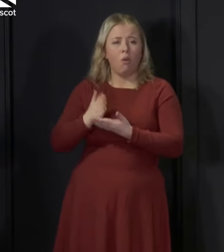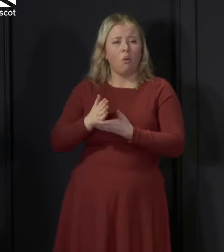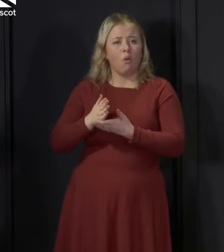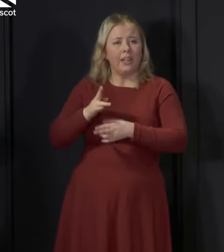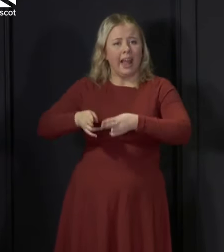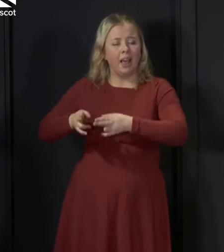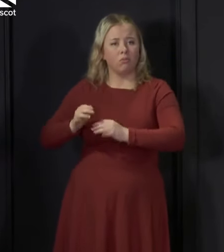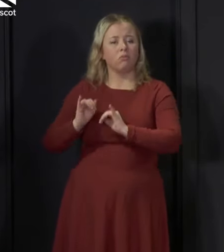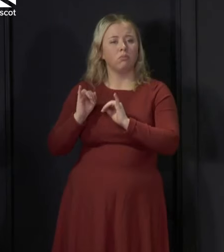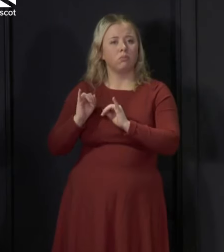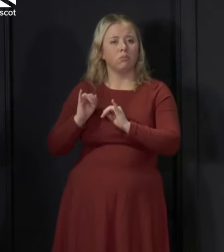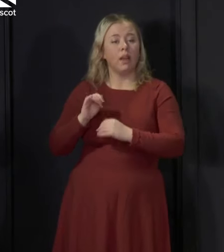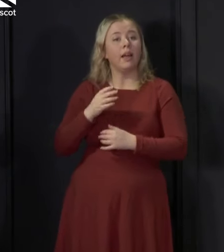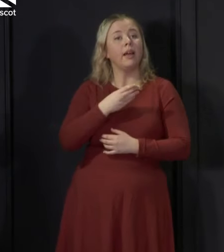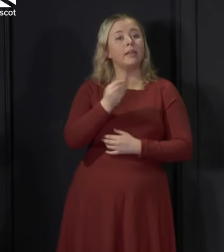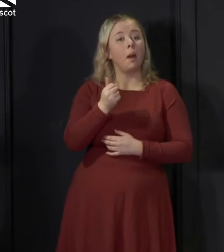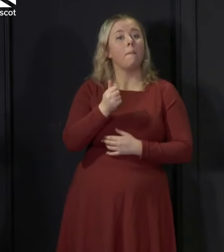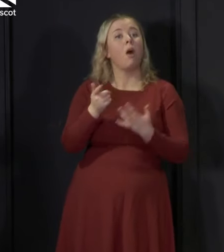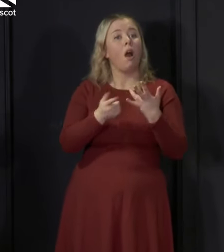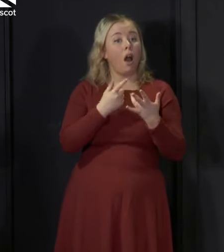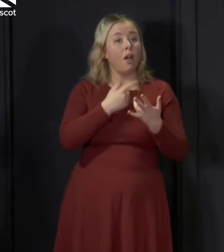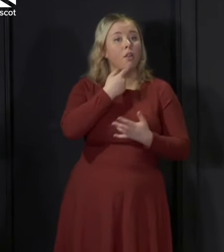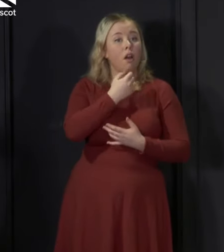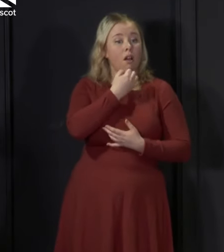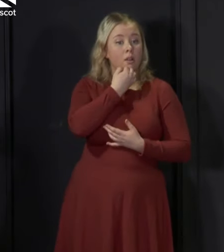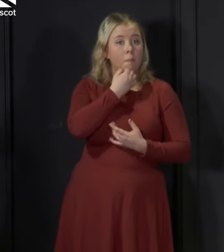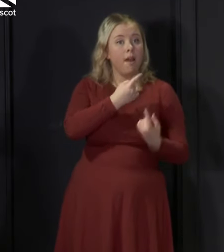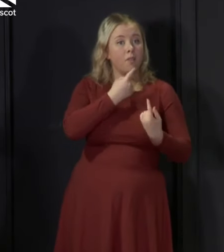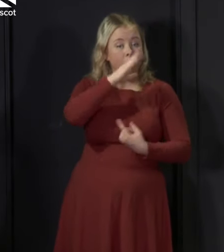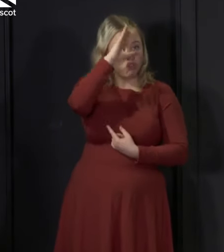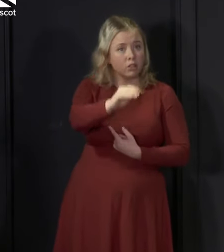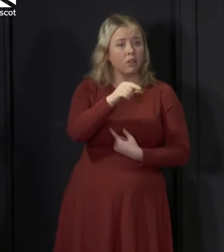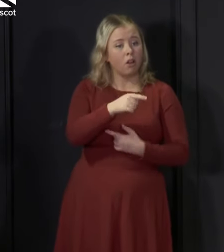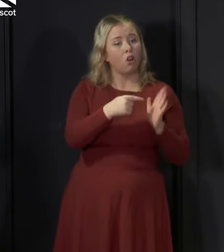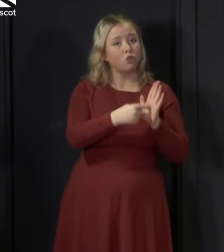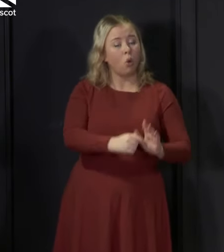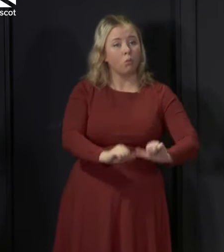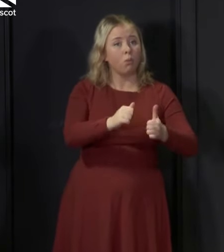Some of the earlier statistics that I have sighted today show that we are making progress.